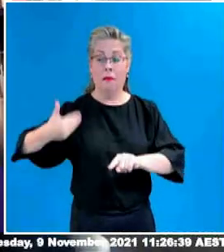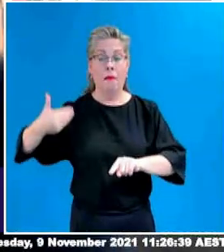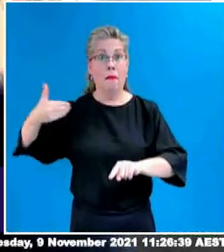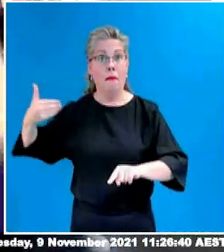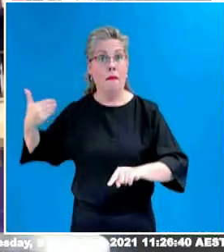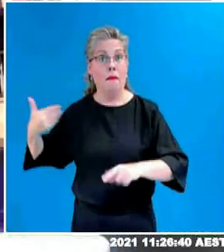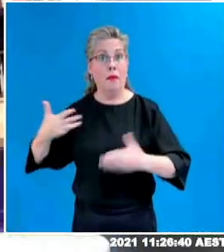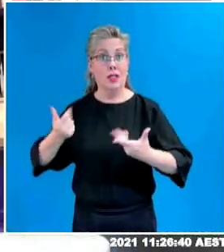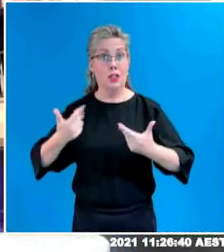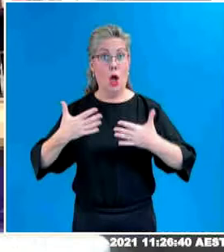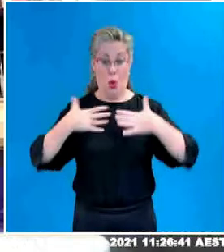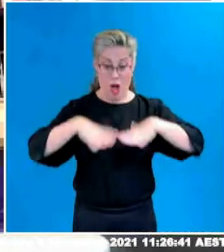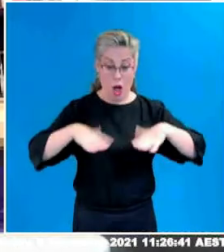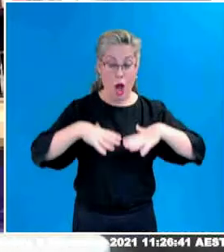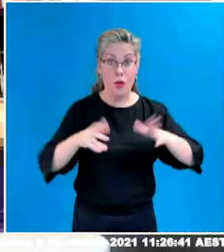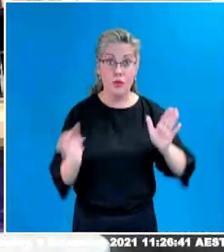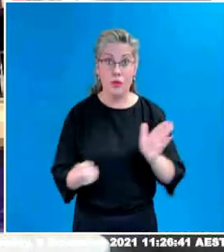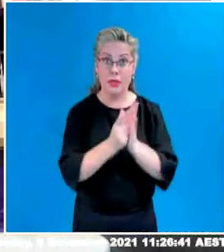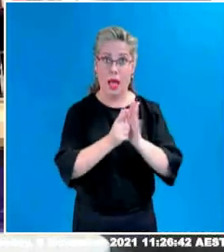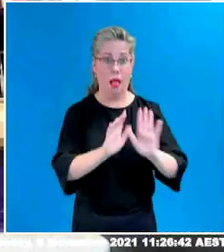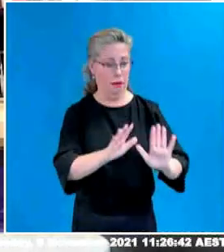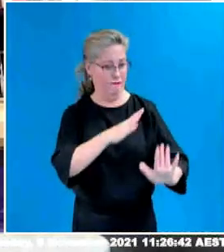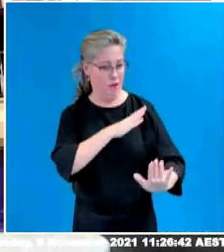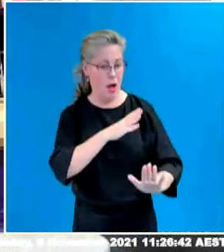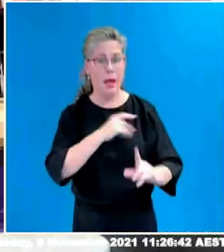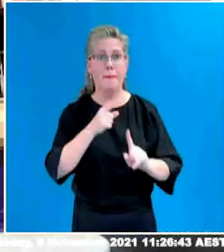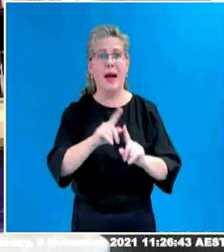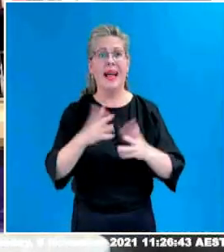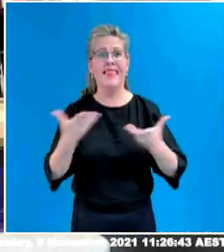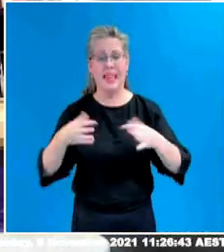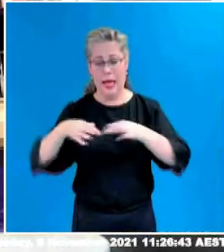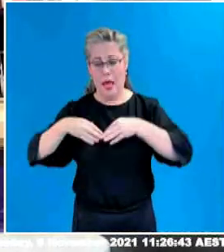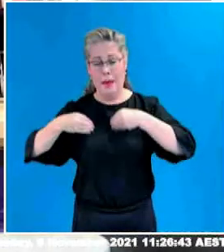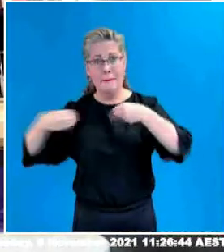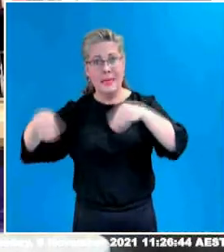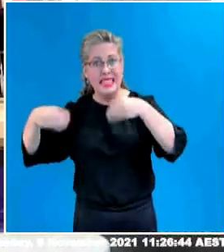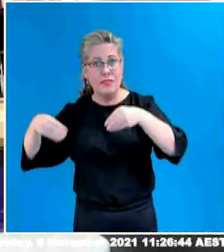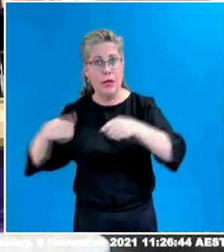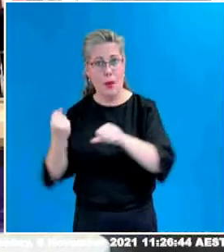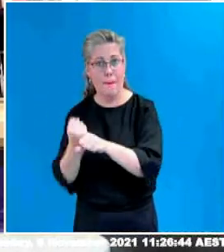bottom of supply chains, where it is mostly found, is a work in progress at the moment.